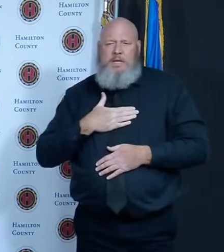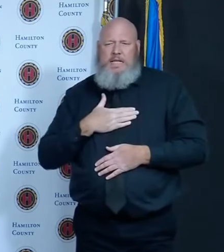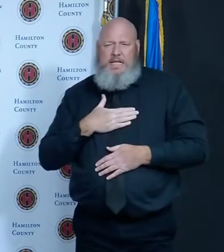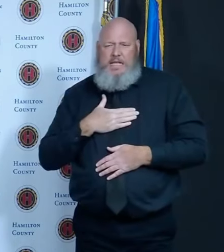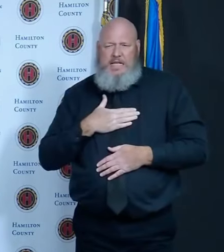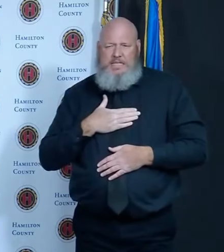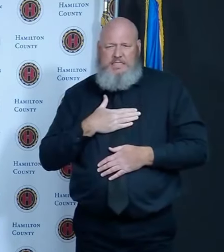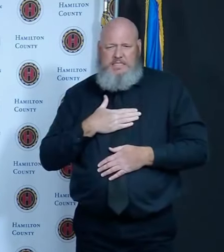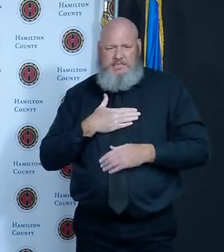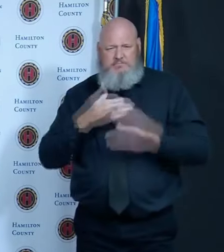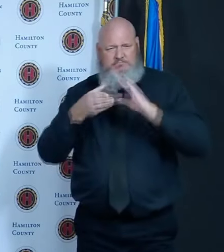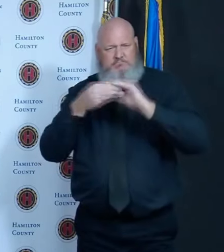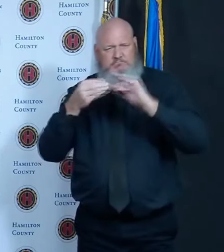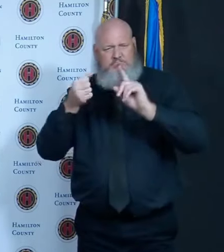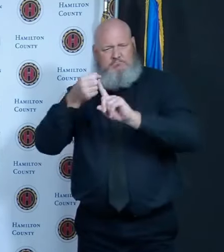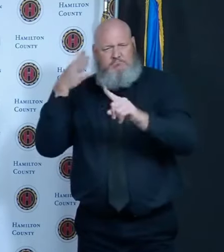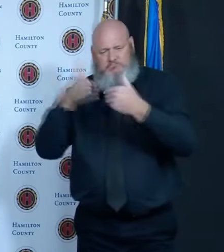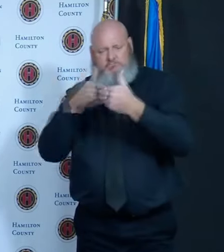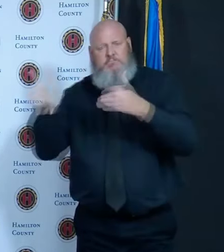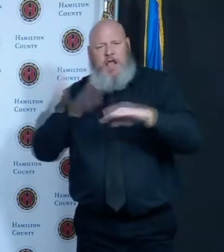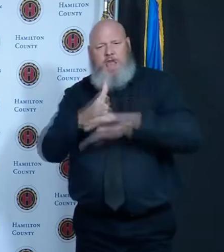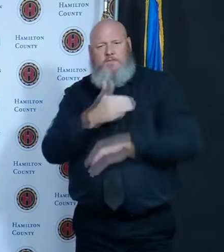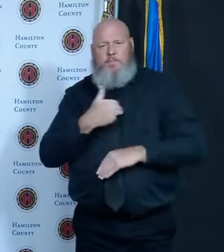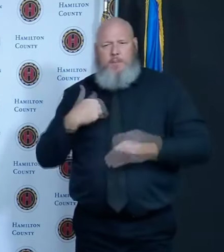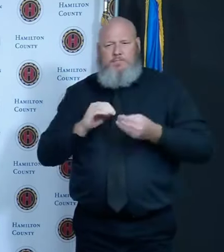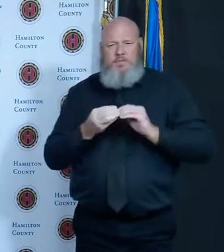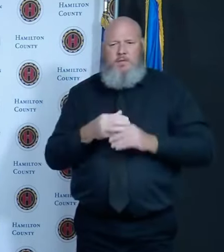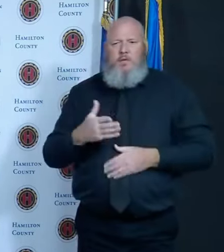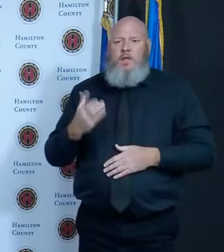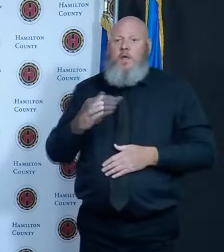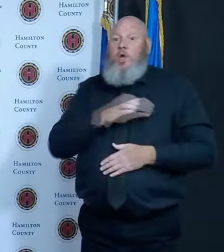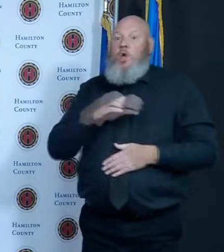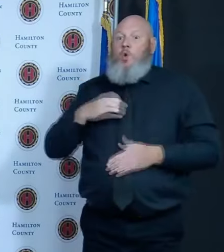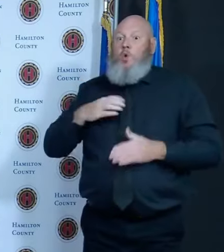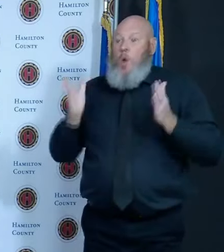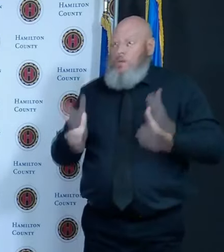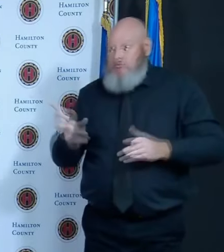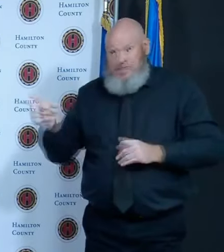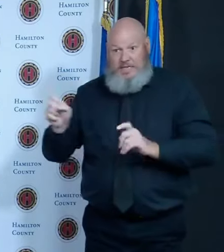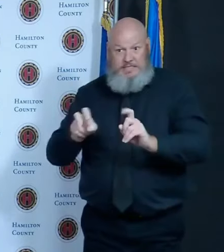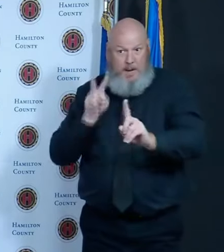Thank You commissioner and hopefully this this plugin is a cleaner one I'm